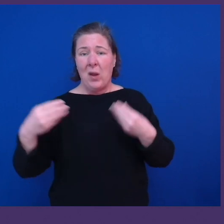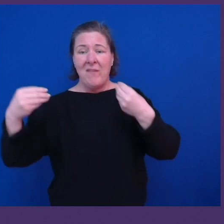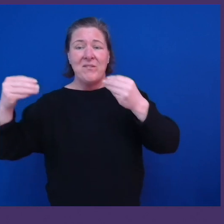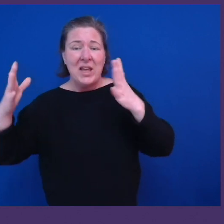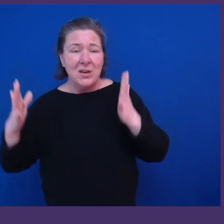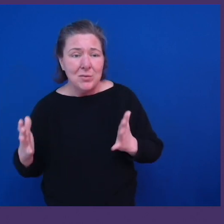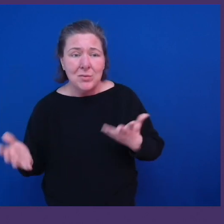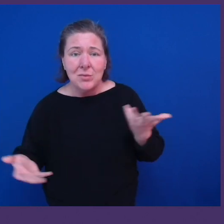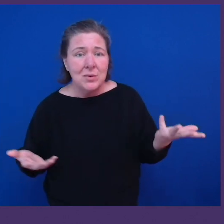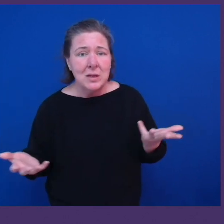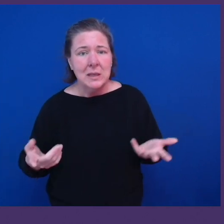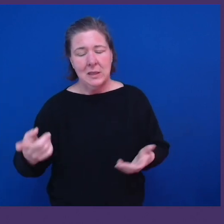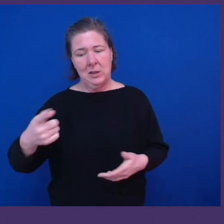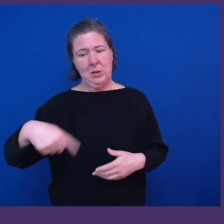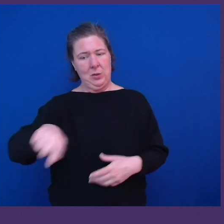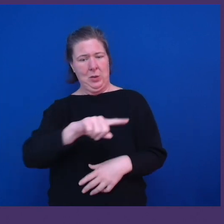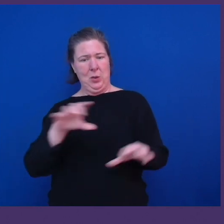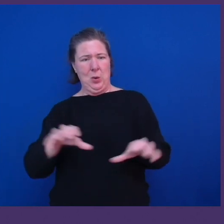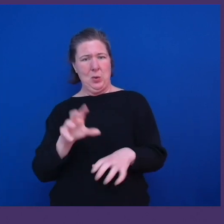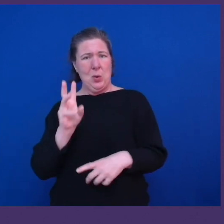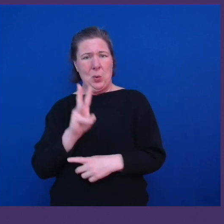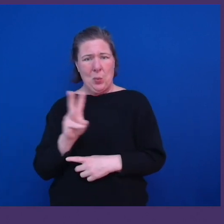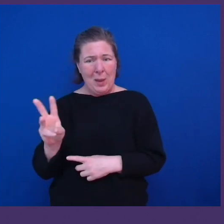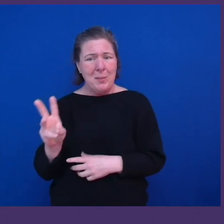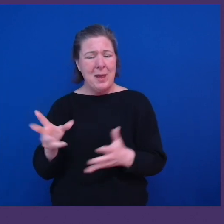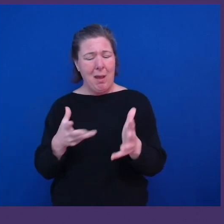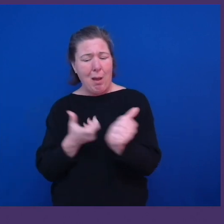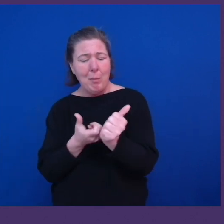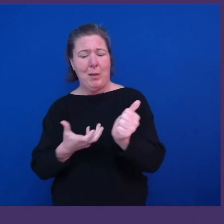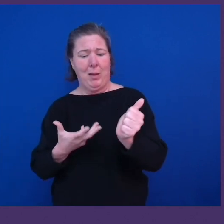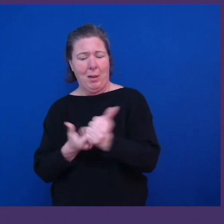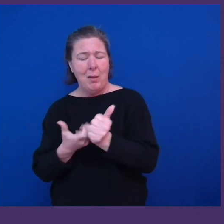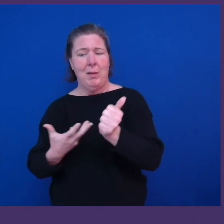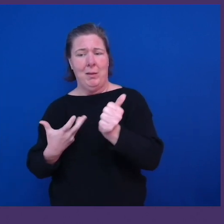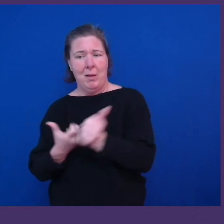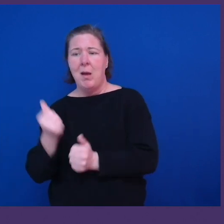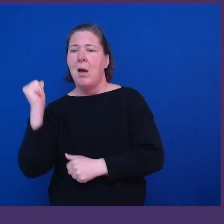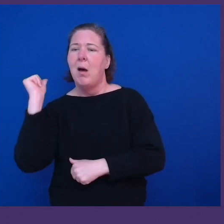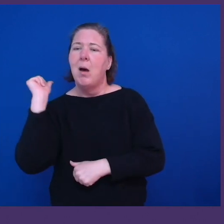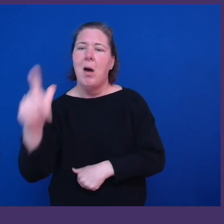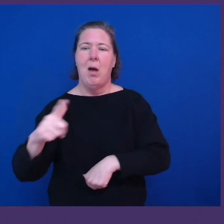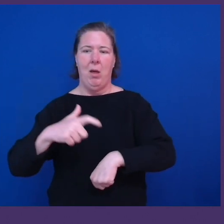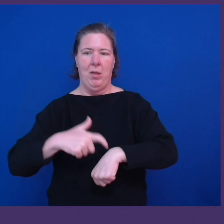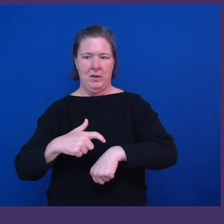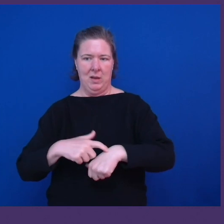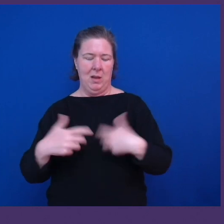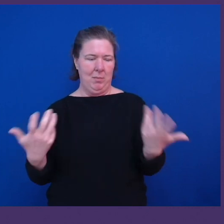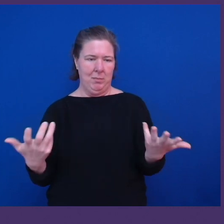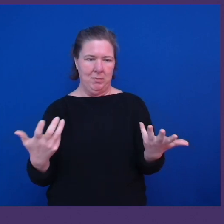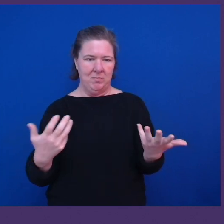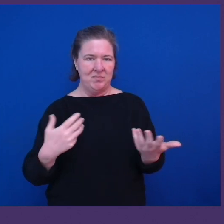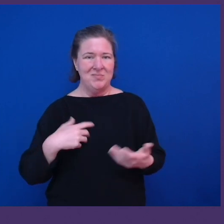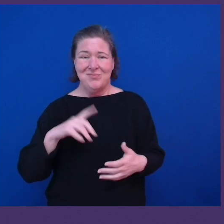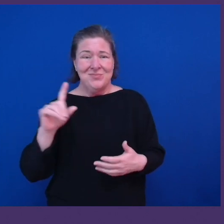you're doing website updates all the time. And so, just like if you're putting on an event,